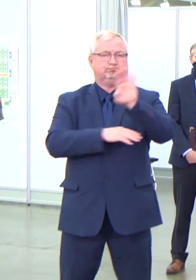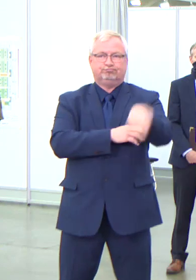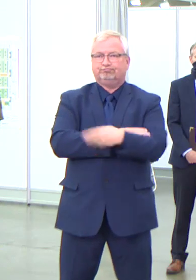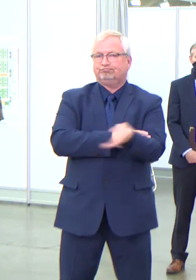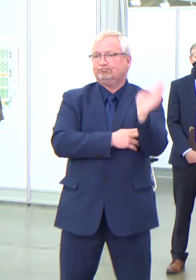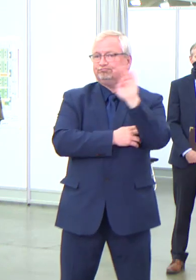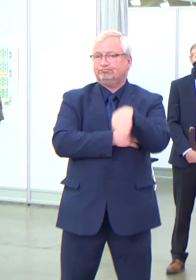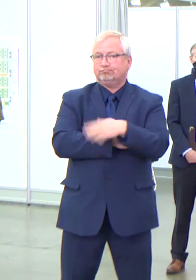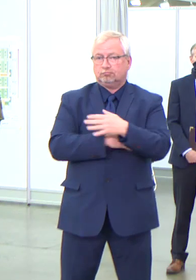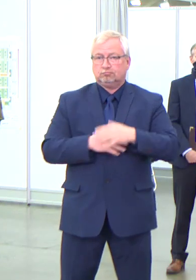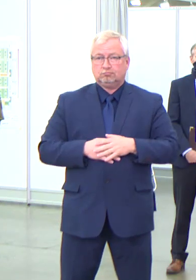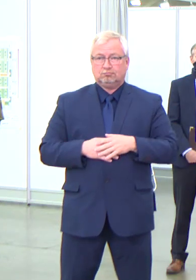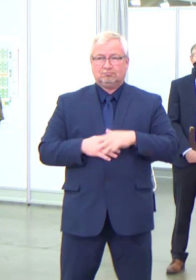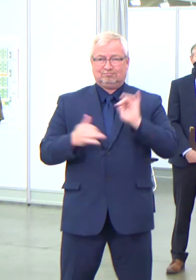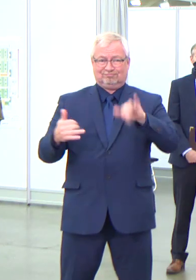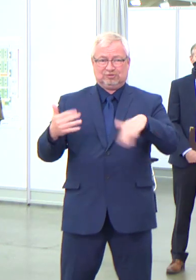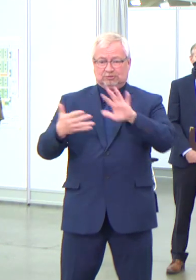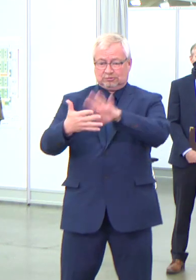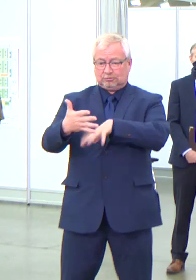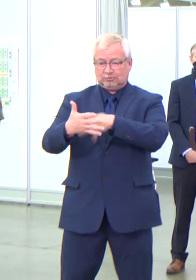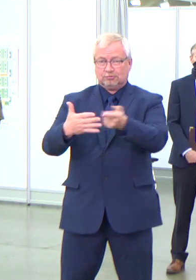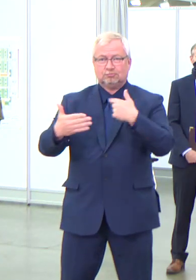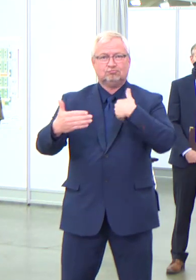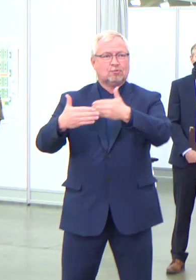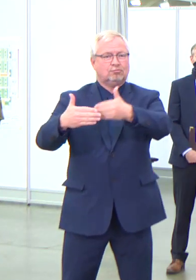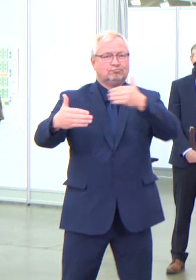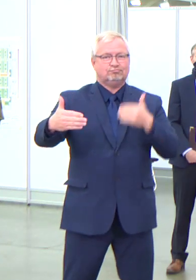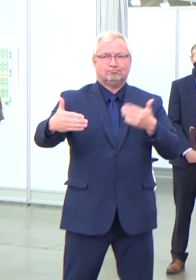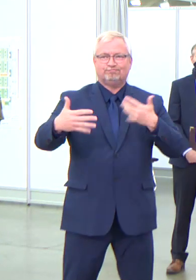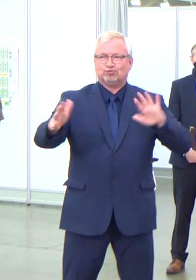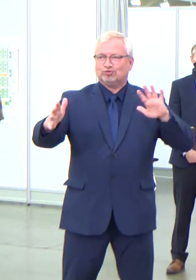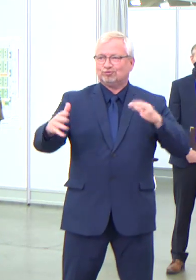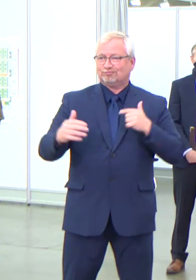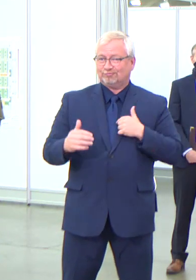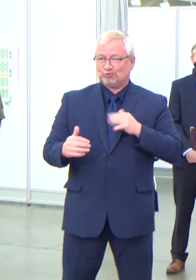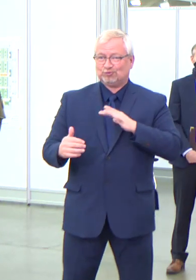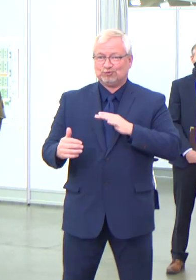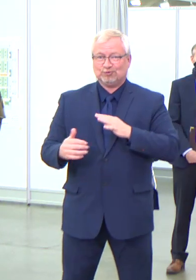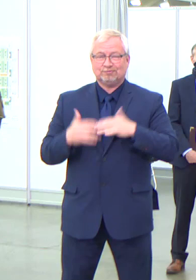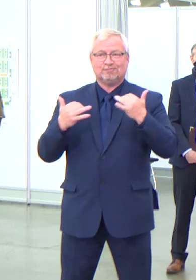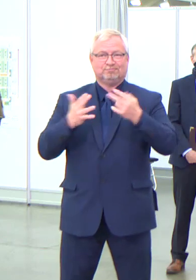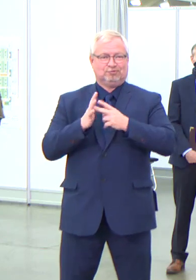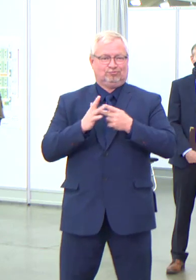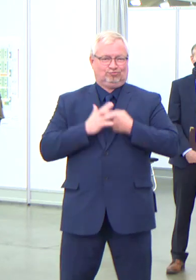staffing plan are currently underway. We're ahead of schedule, and we will be able to take care